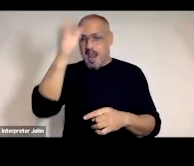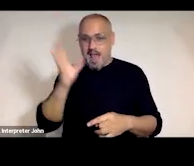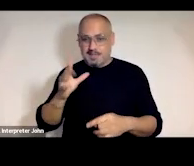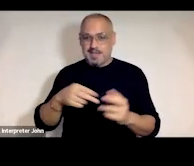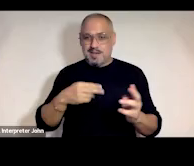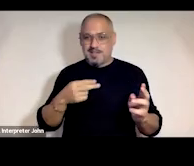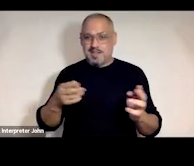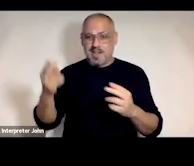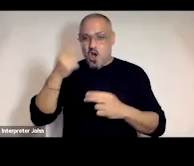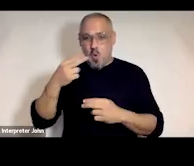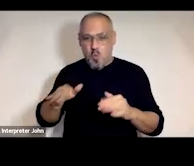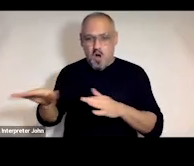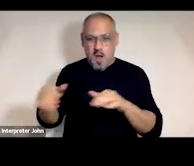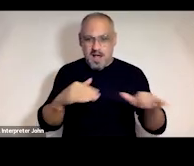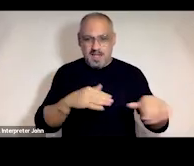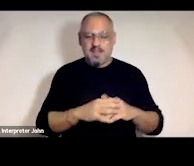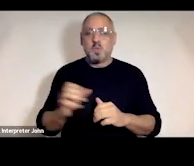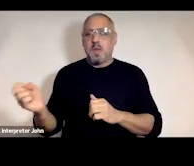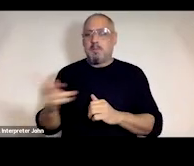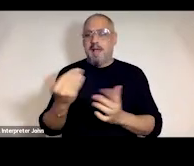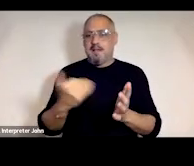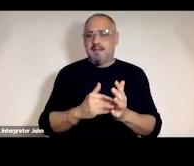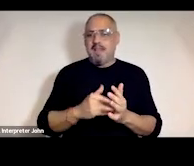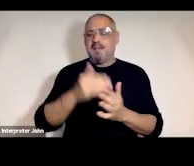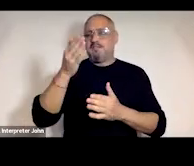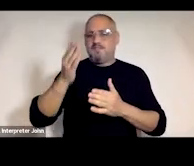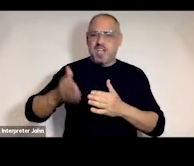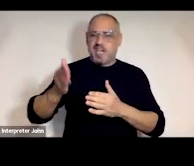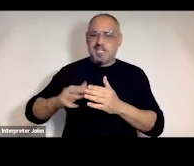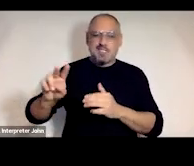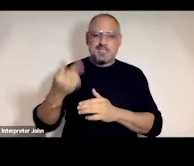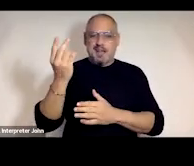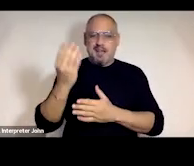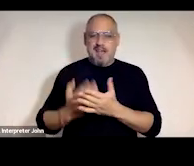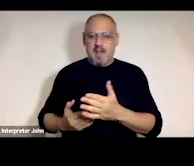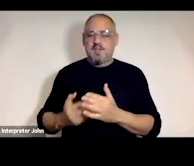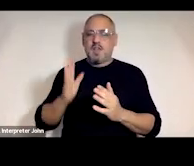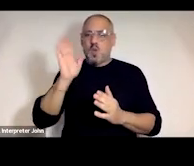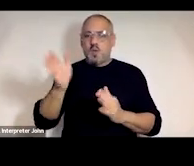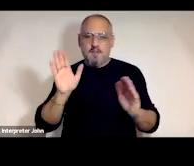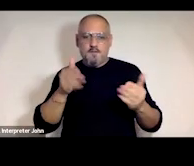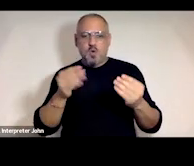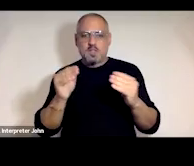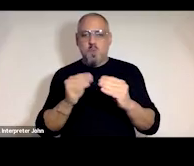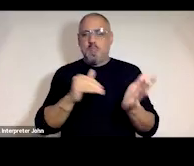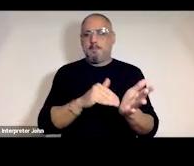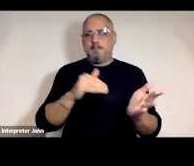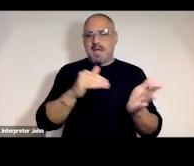And we'll get back together and finish off the second half, which is going to focus more on the medical information